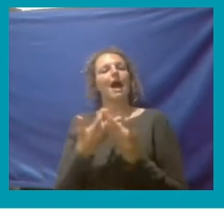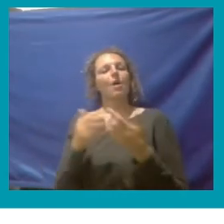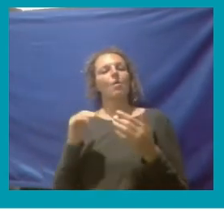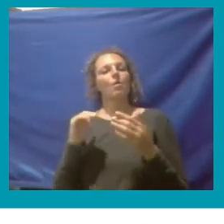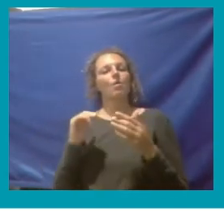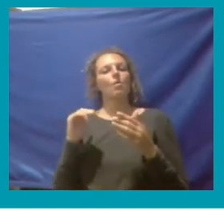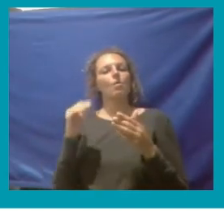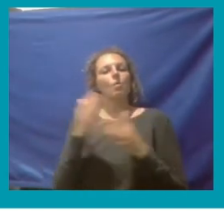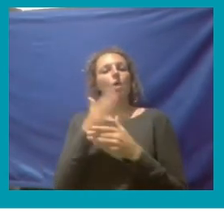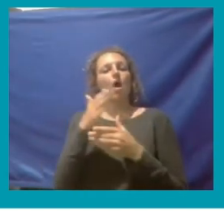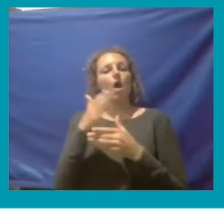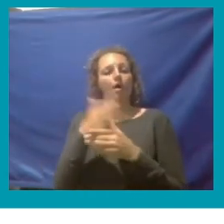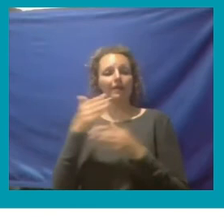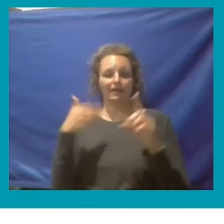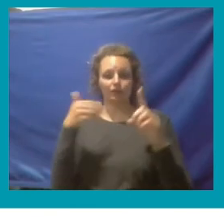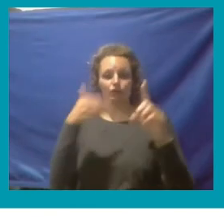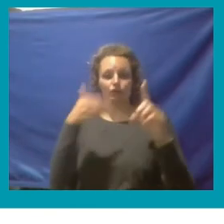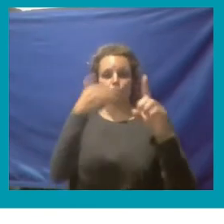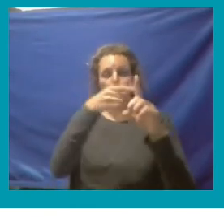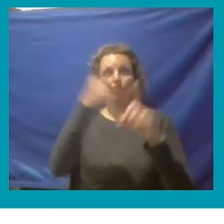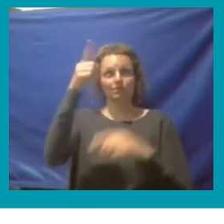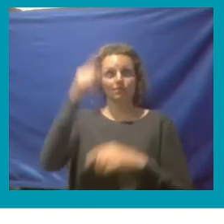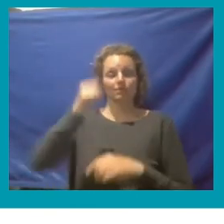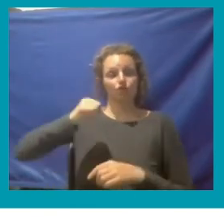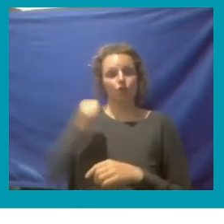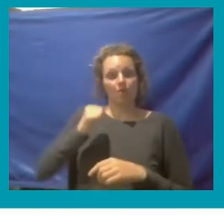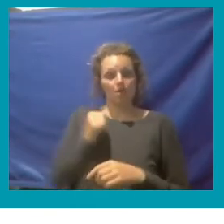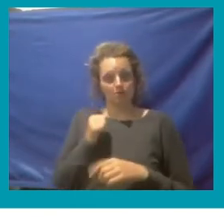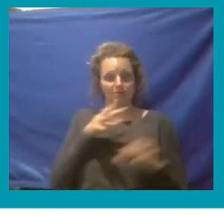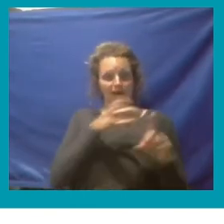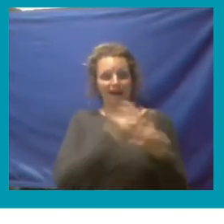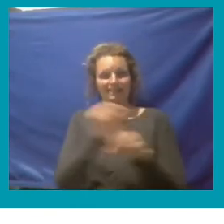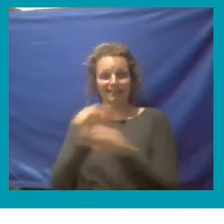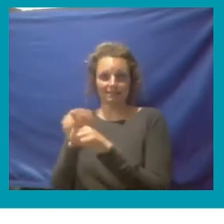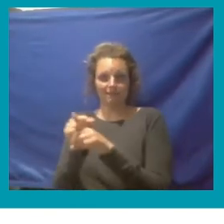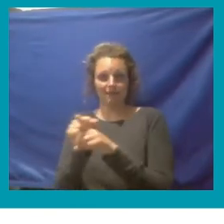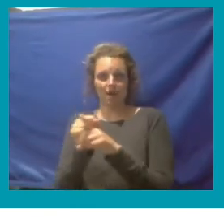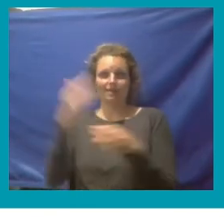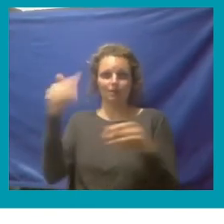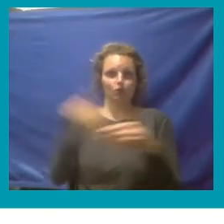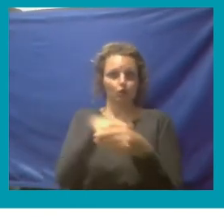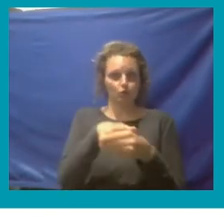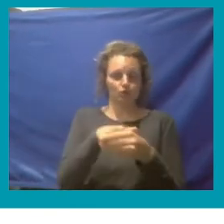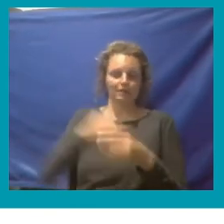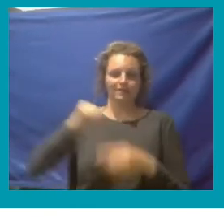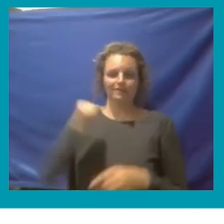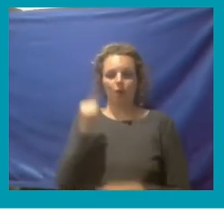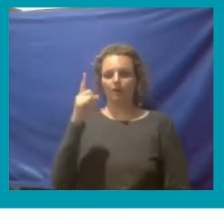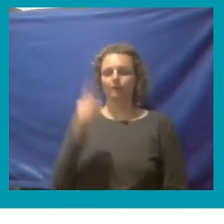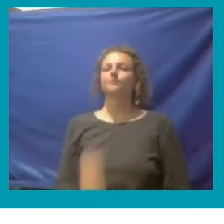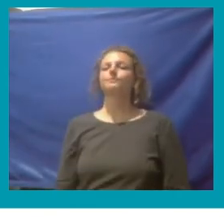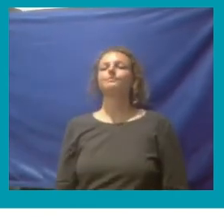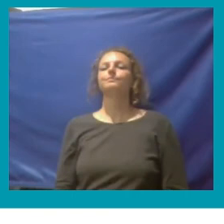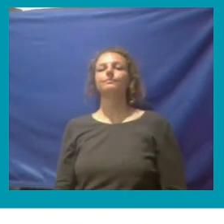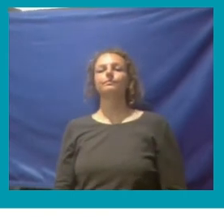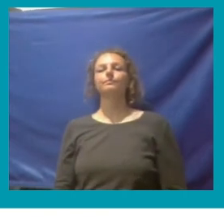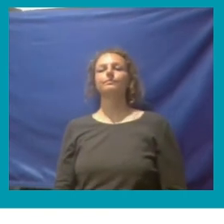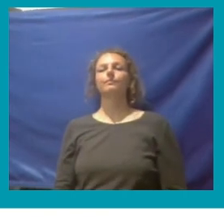One of the things that that Toby talked about when we've been researching organisations is actually Scotland are quite a way ahead,